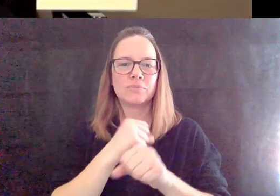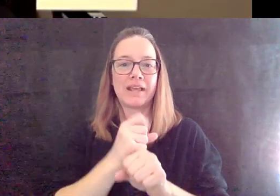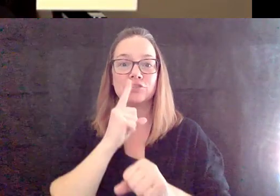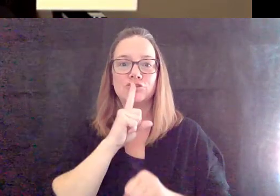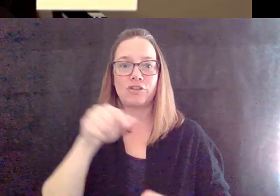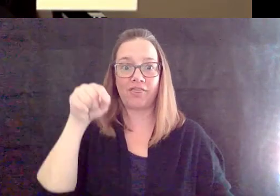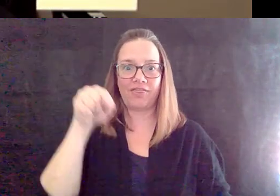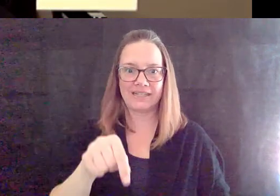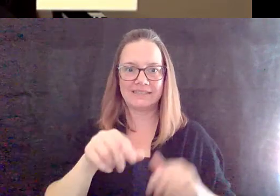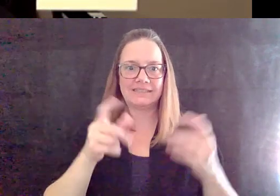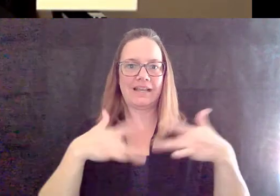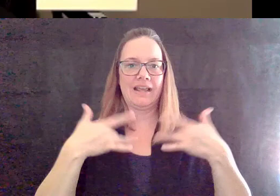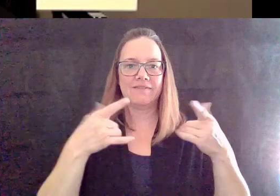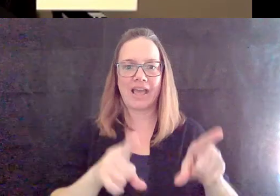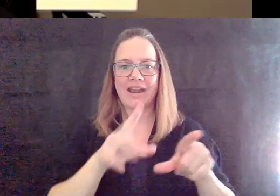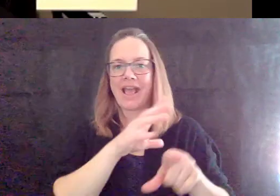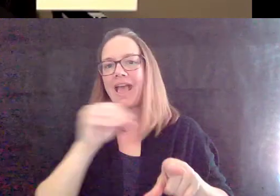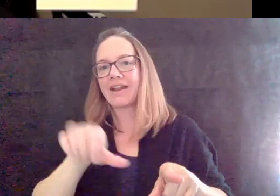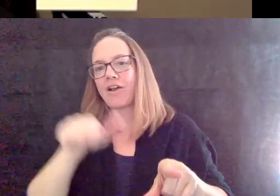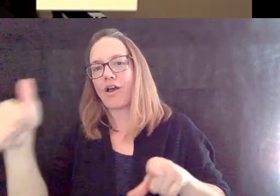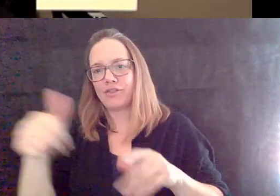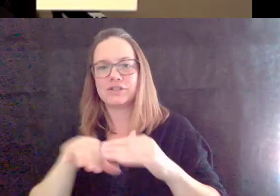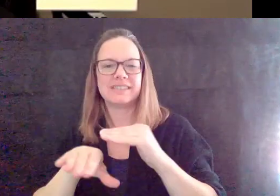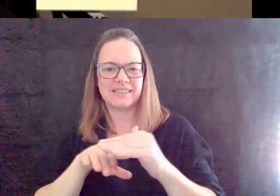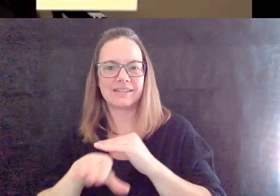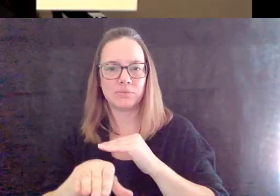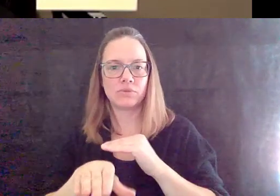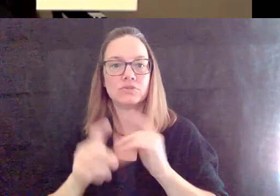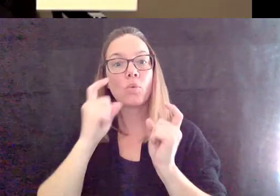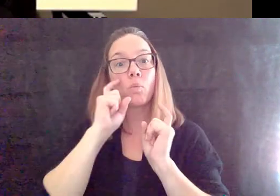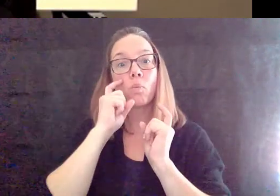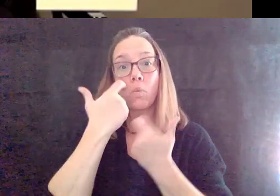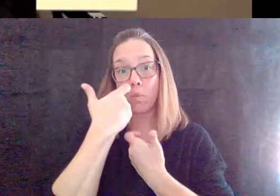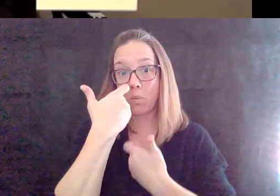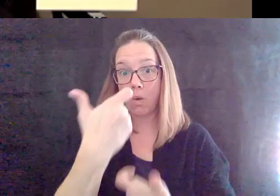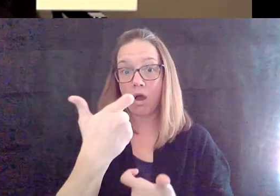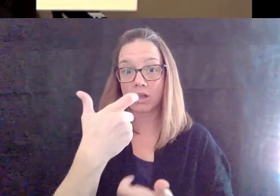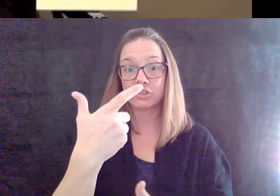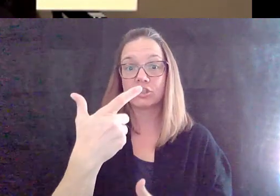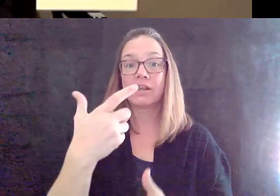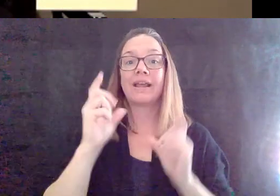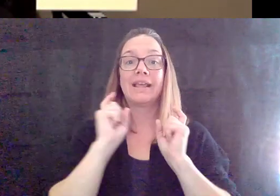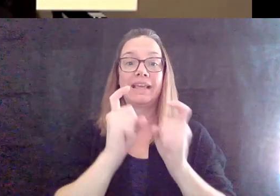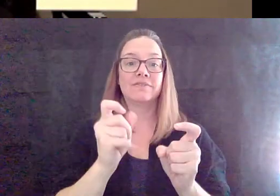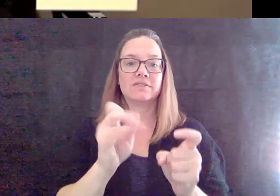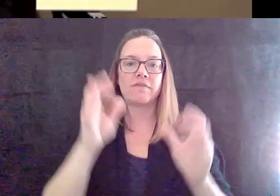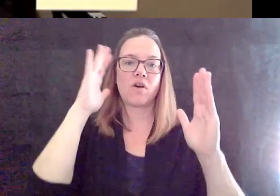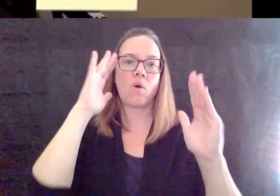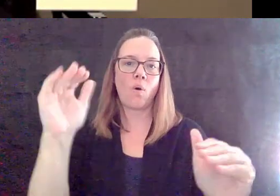that this event and others are accessible. So please watch our Gifts of Hope web page for future events